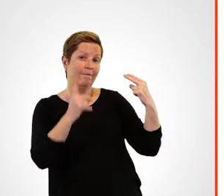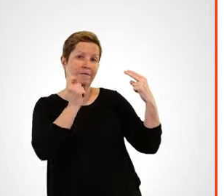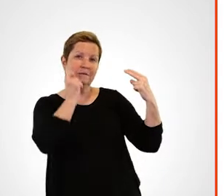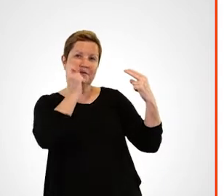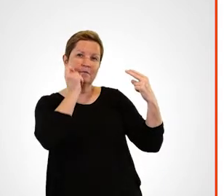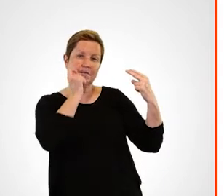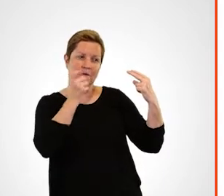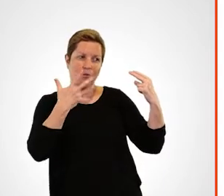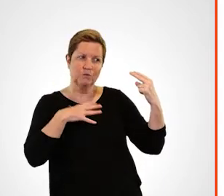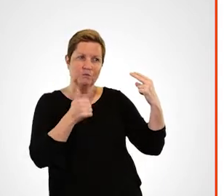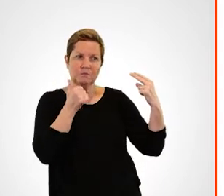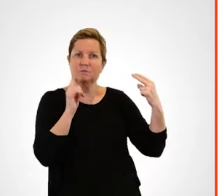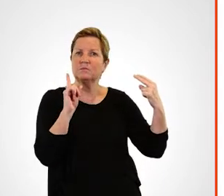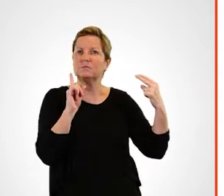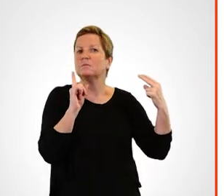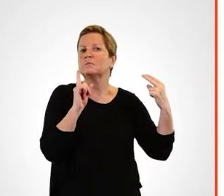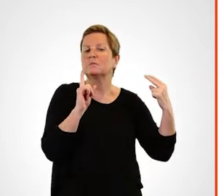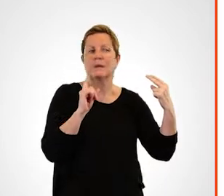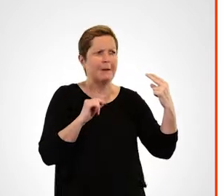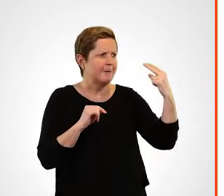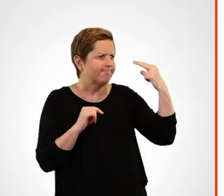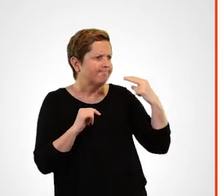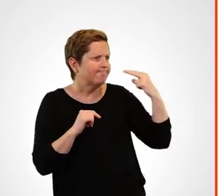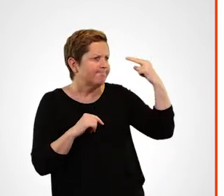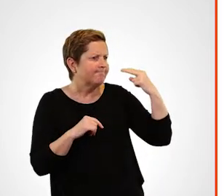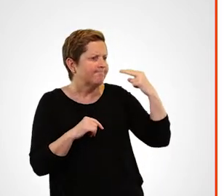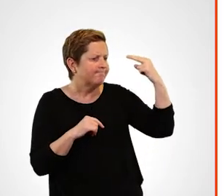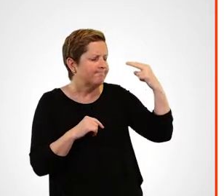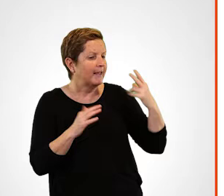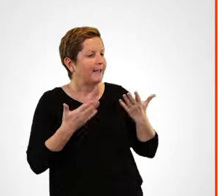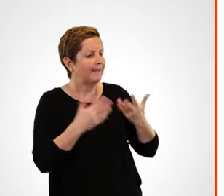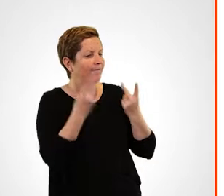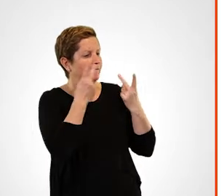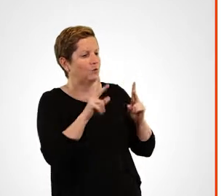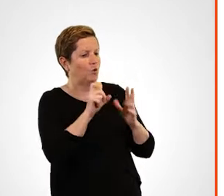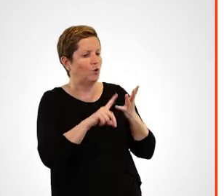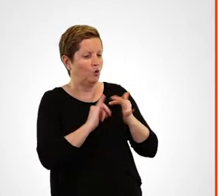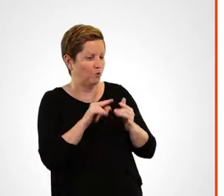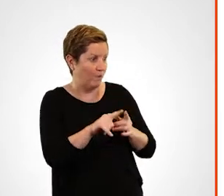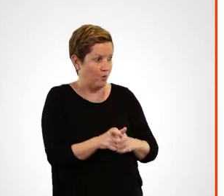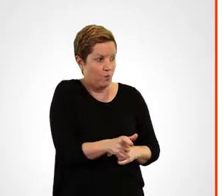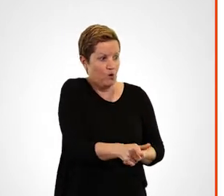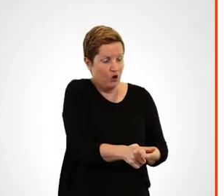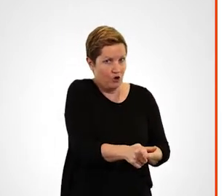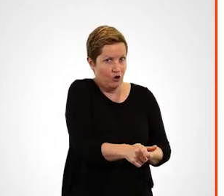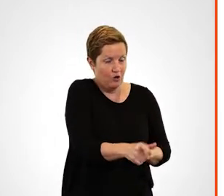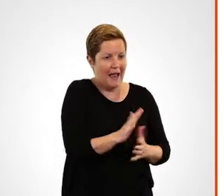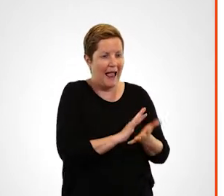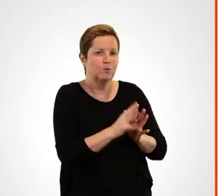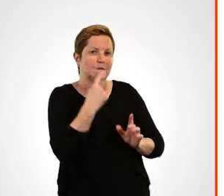see your facial expression. They may be looking at your face so they get some visual cues to the words that you're saying and pronouncing,